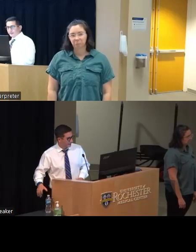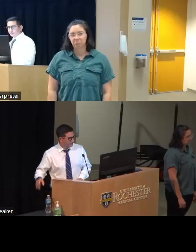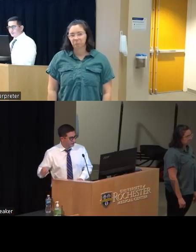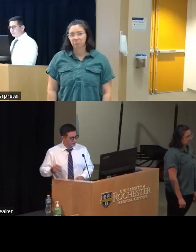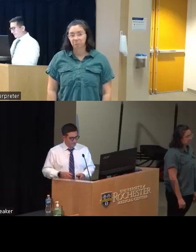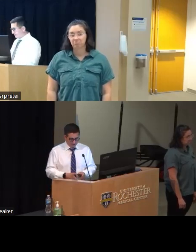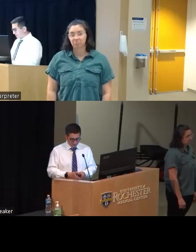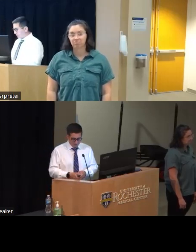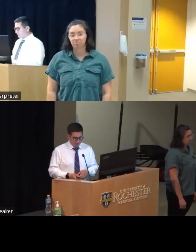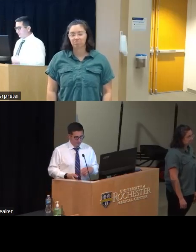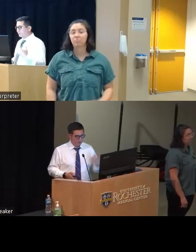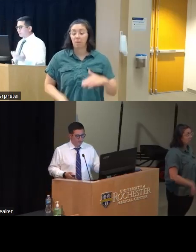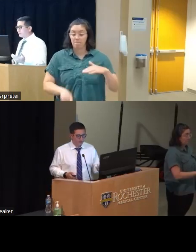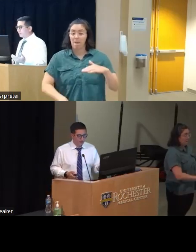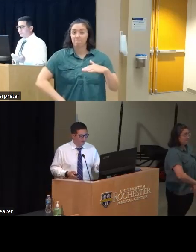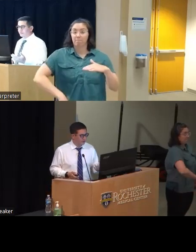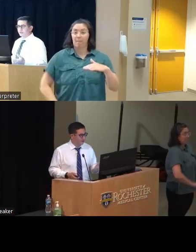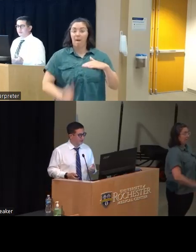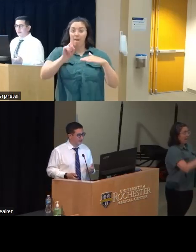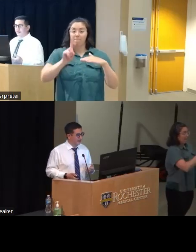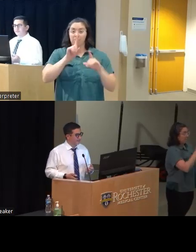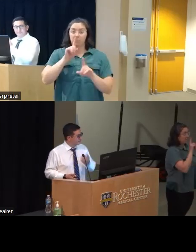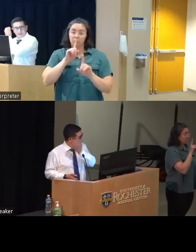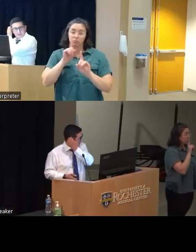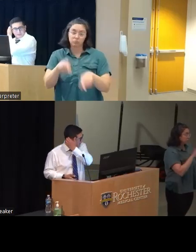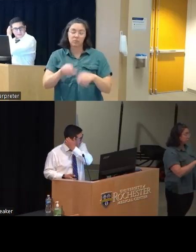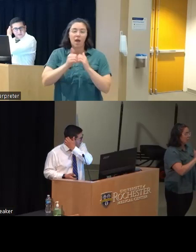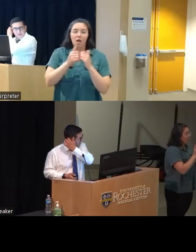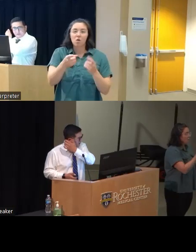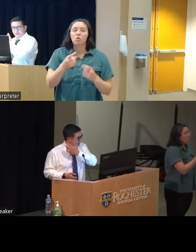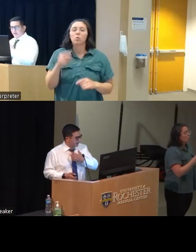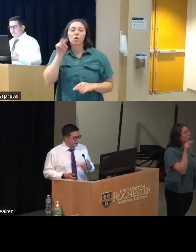and so here's the bottom-up approach so right we're starting off looking at the eye and the